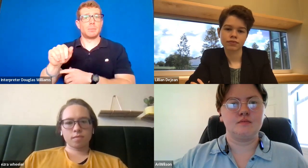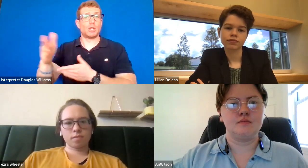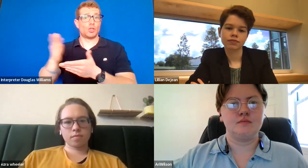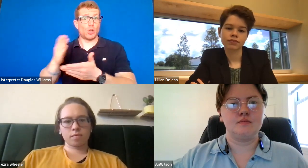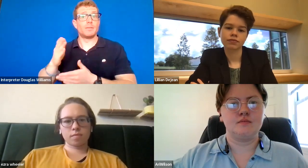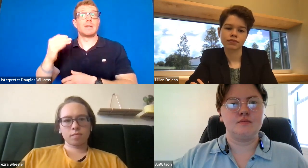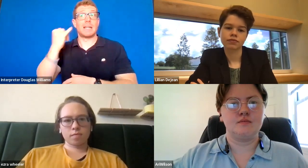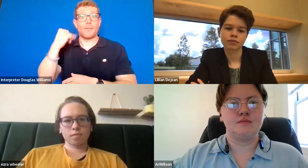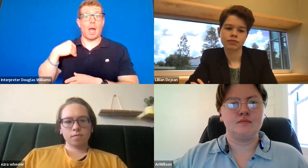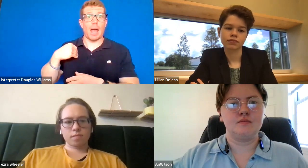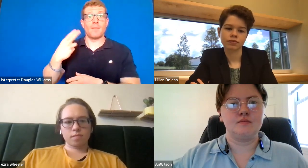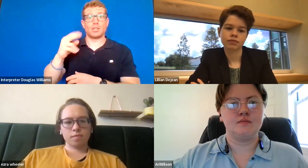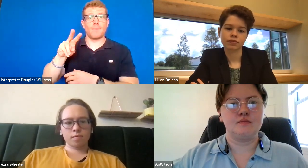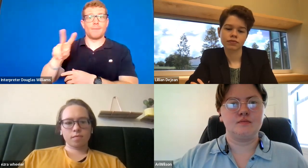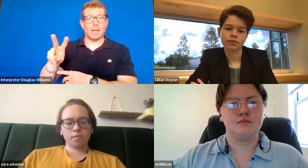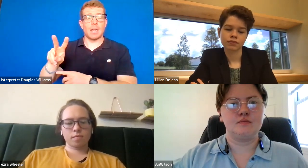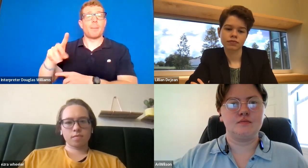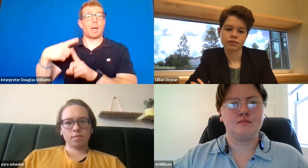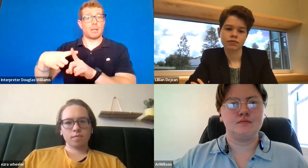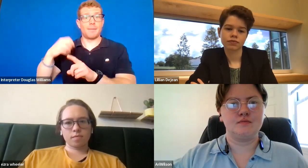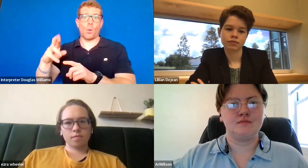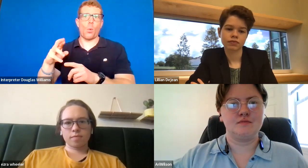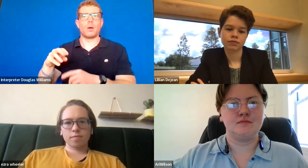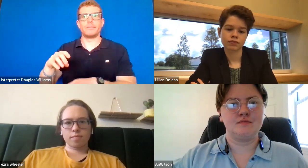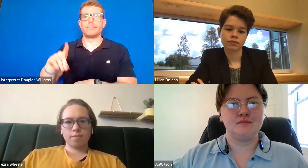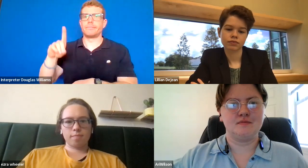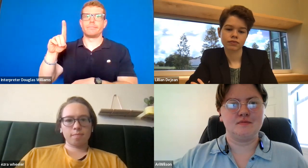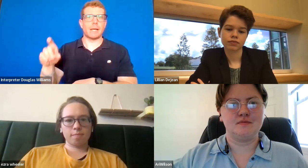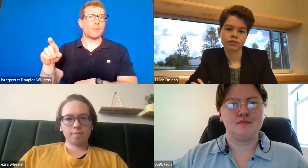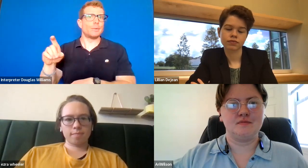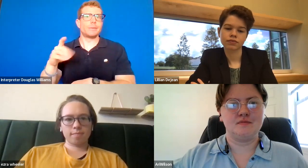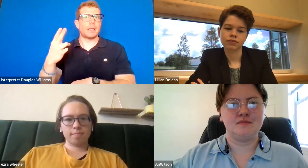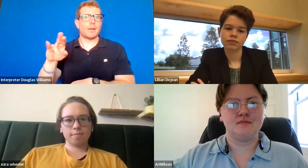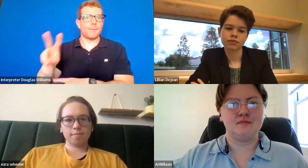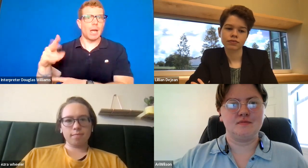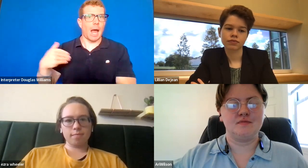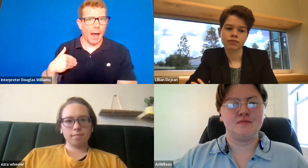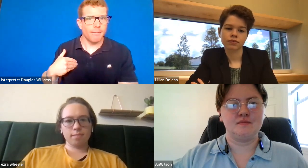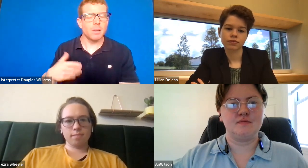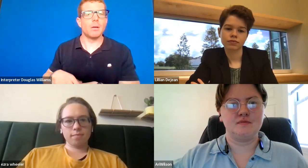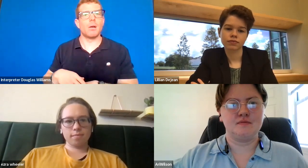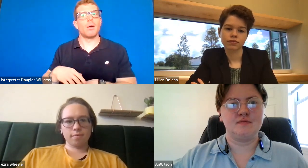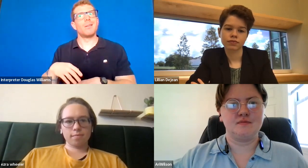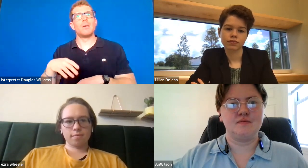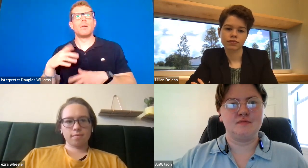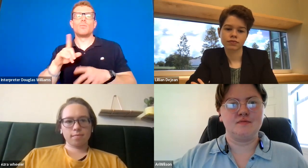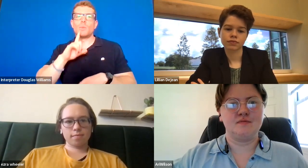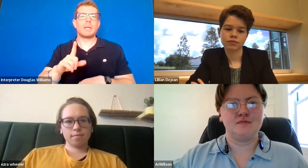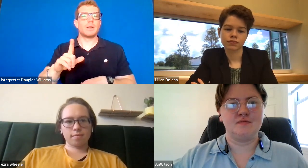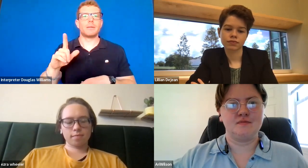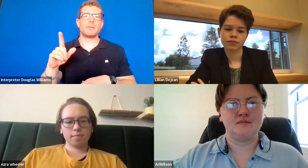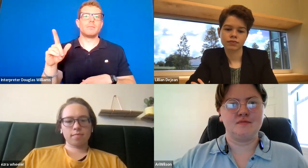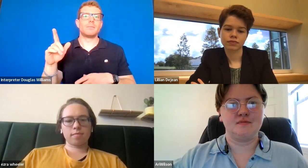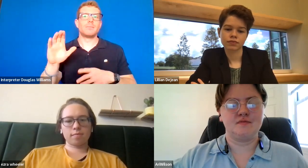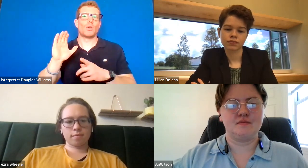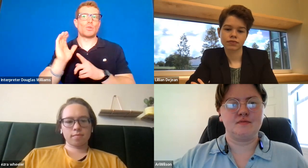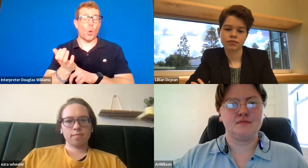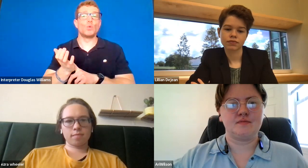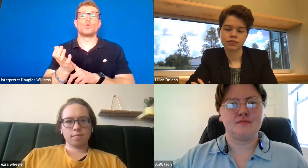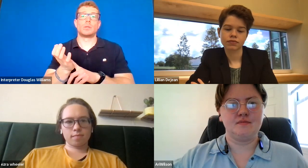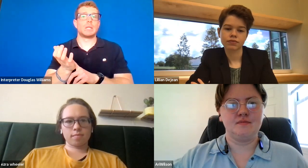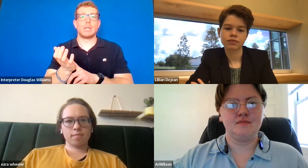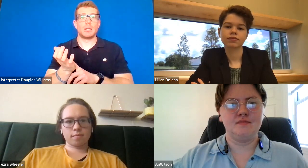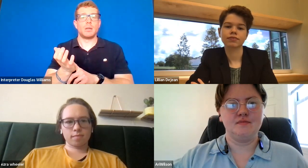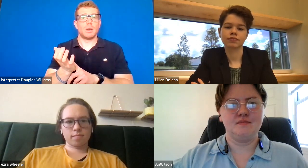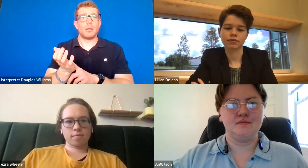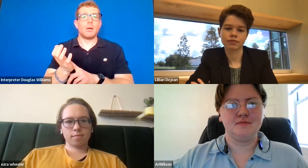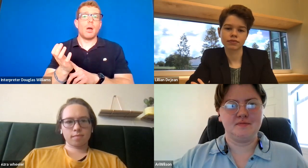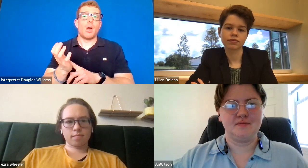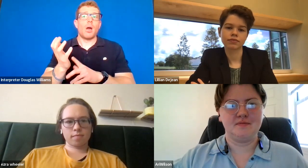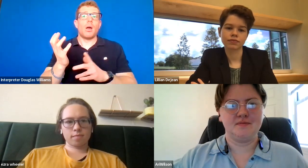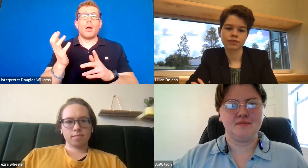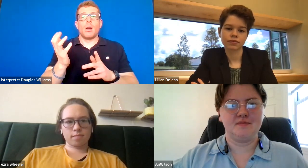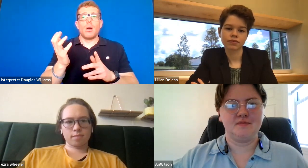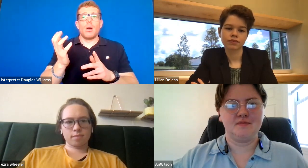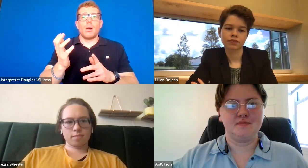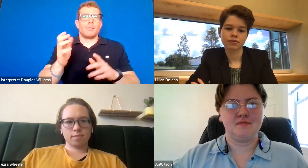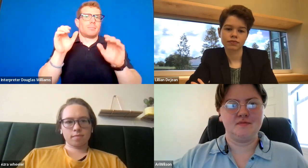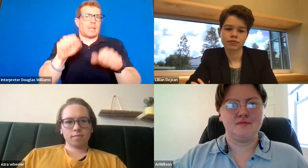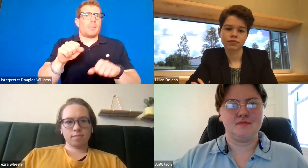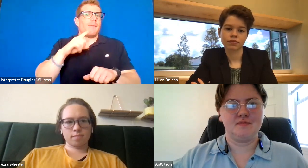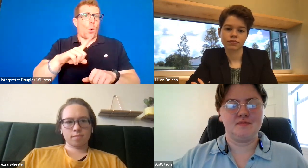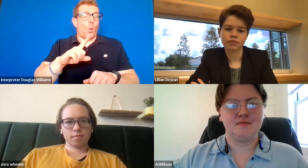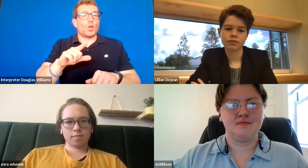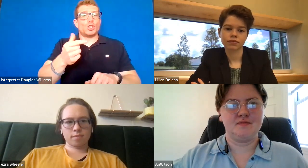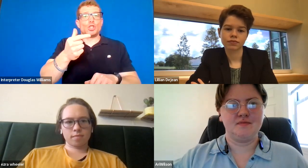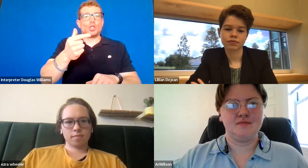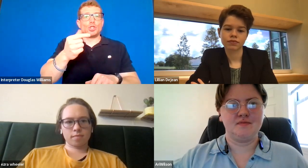However. most times in the medical field it's more so embracing it's most of culturally competent as support, so far as general gender identity gender expression, and even so far as a disability, because they're